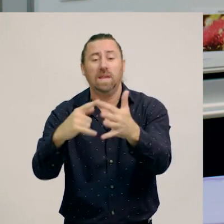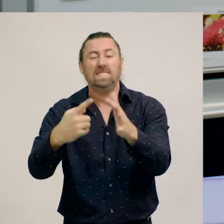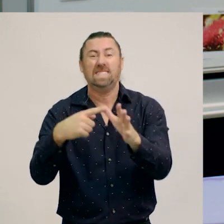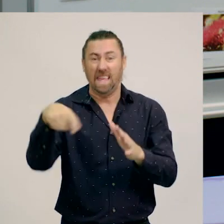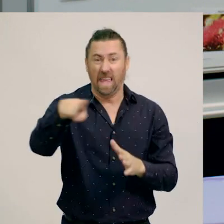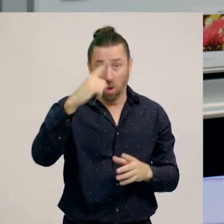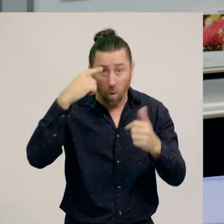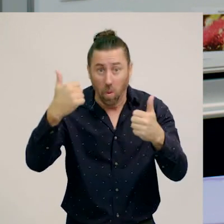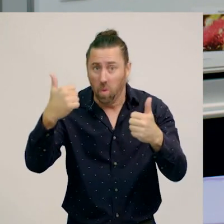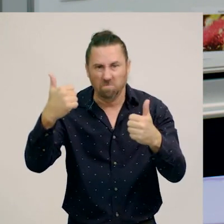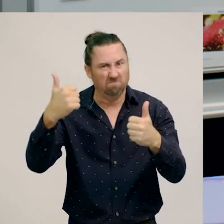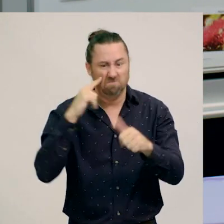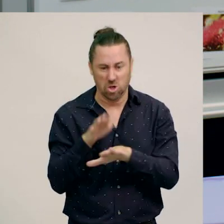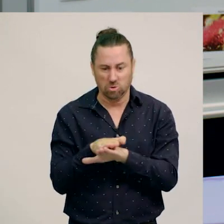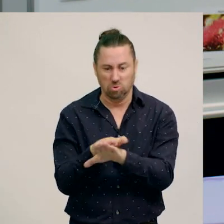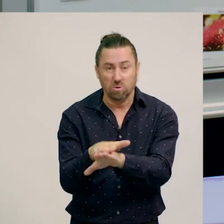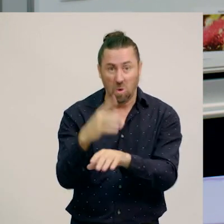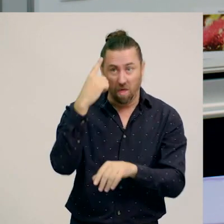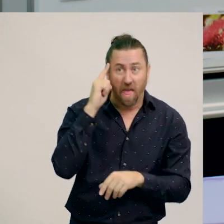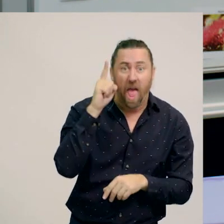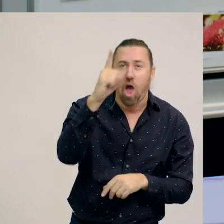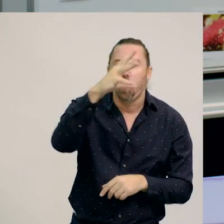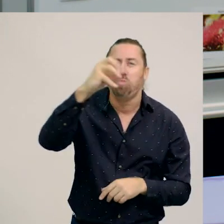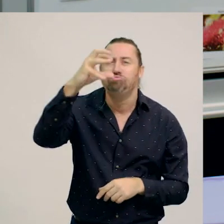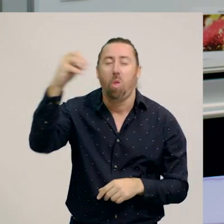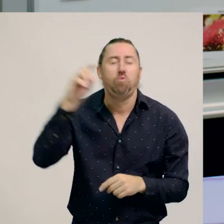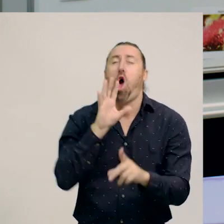when they mistake it for a jellyfish. Or by clearing land,